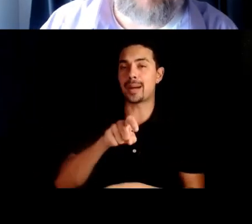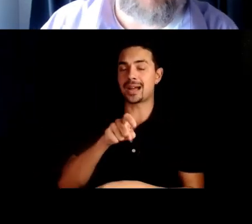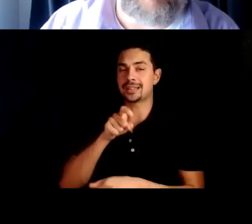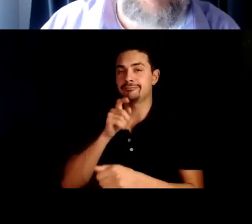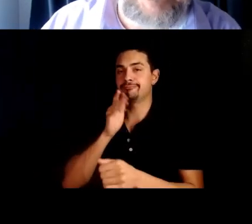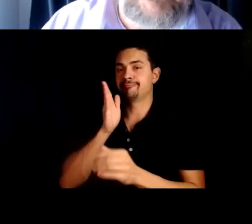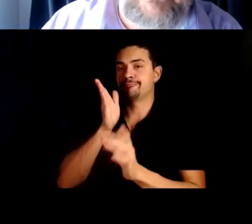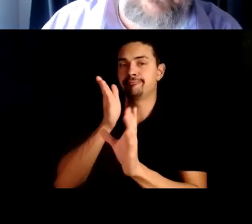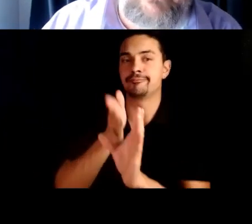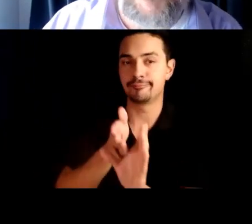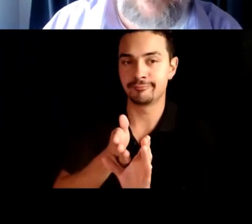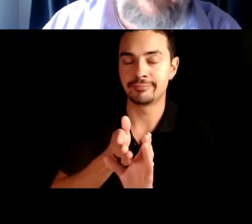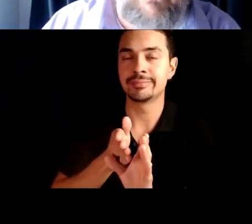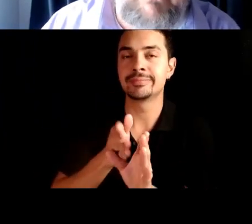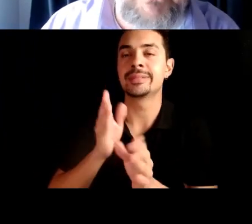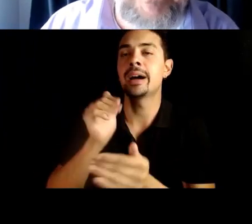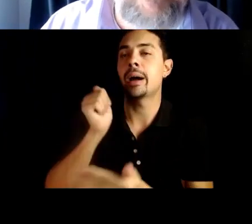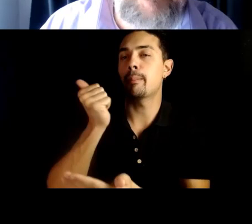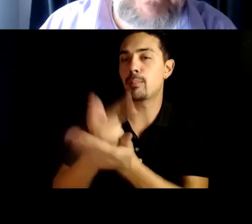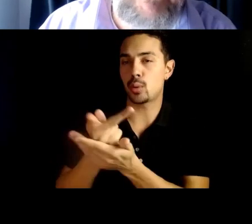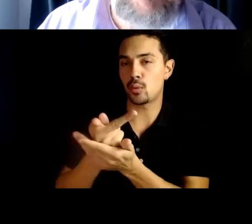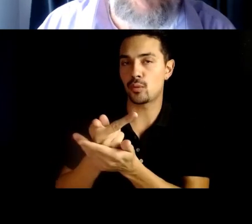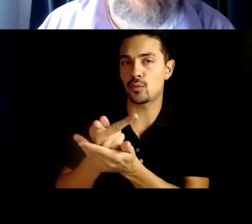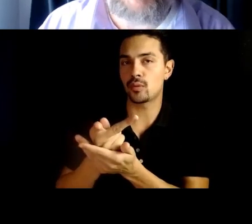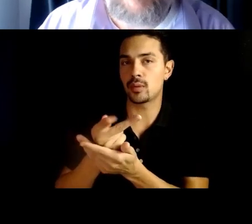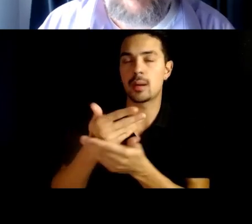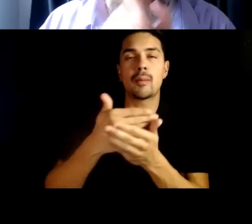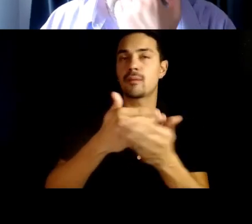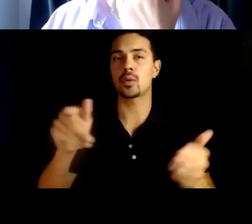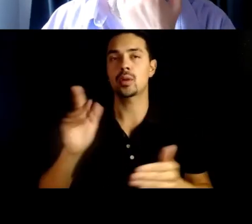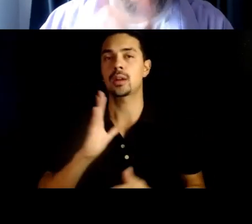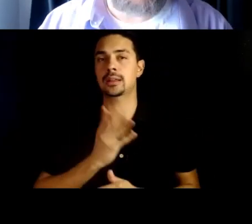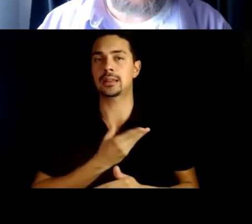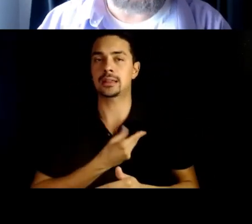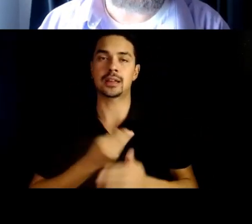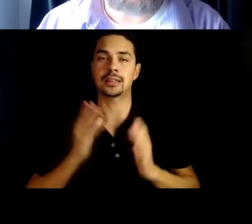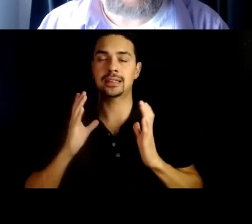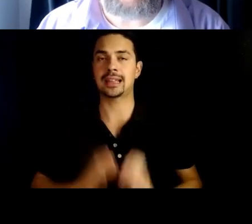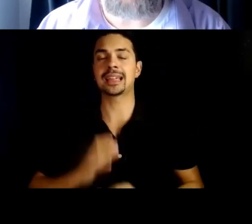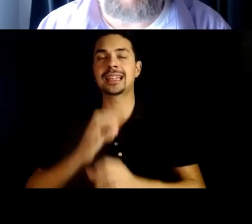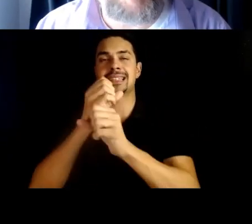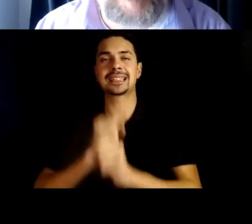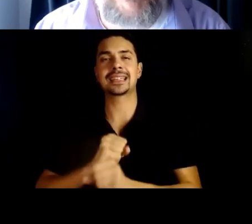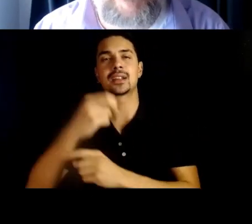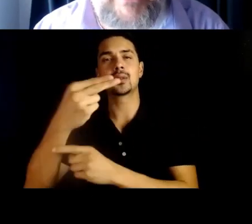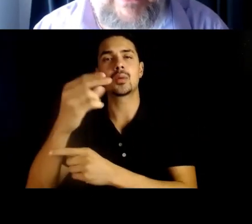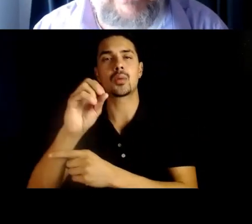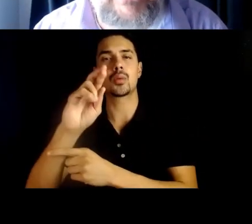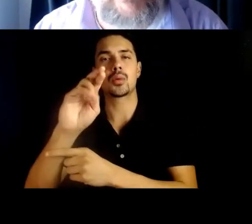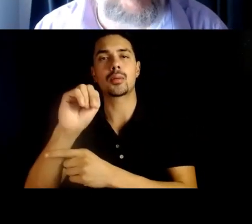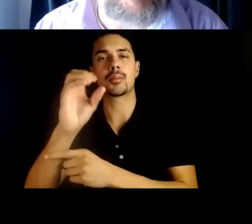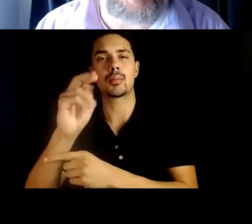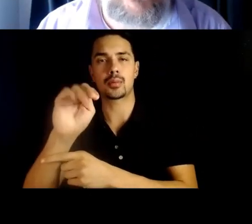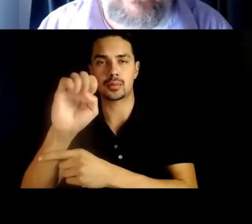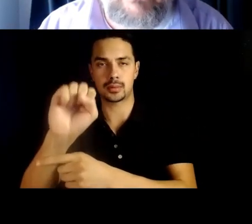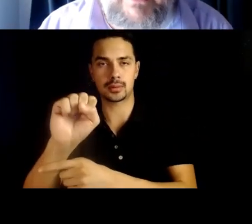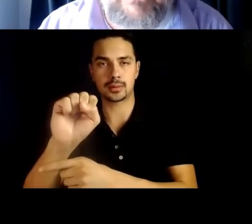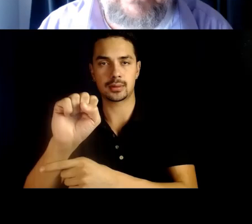before a physician would prescribe hormones. When we talk about things today about standards of care, either the historical models